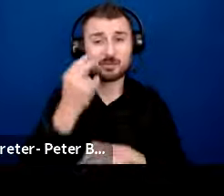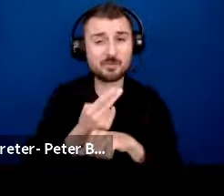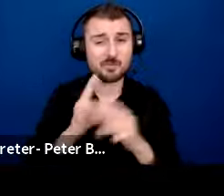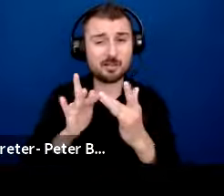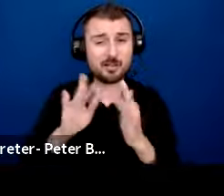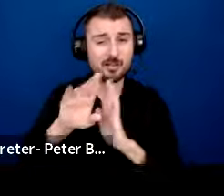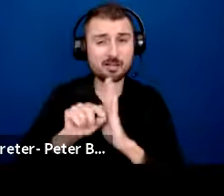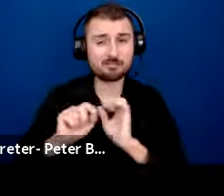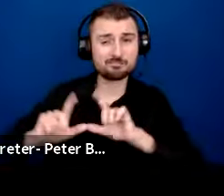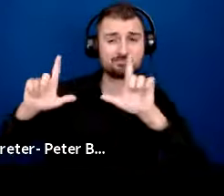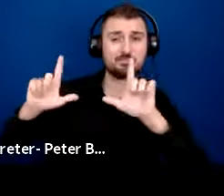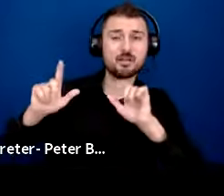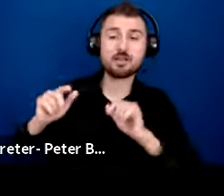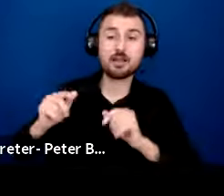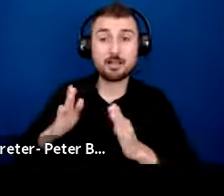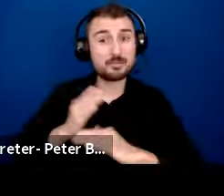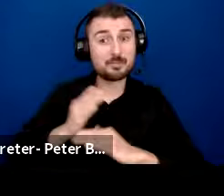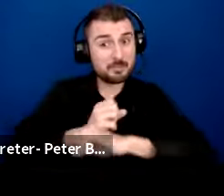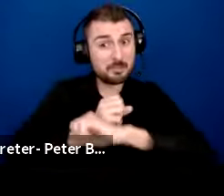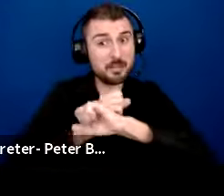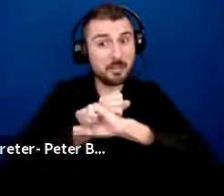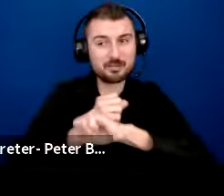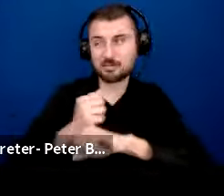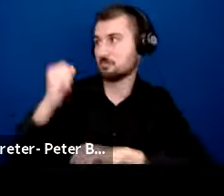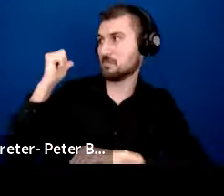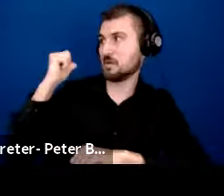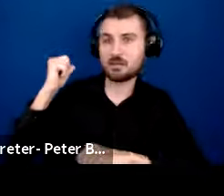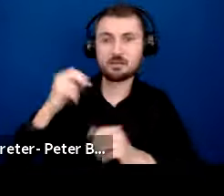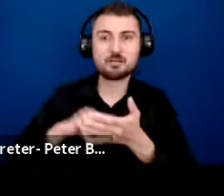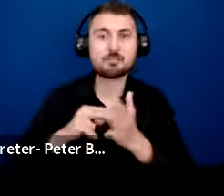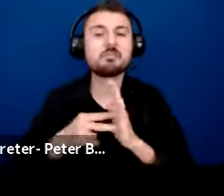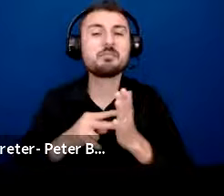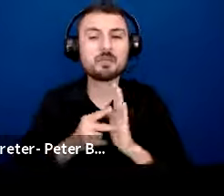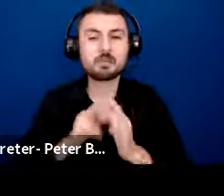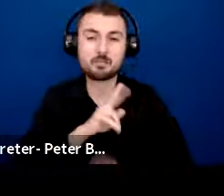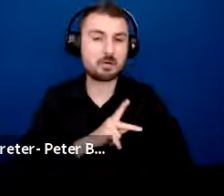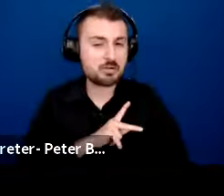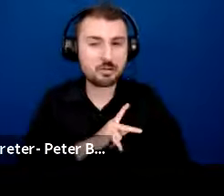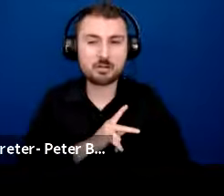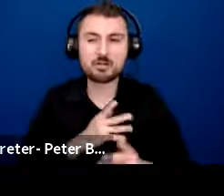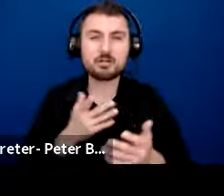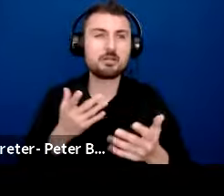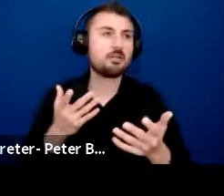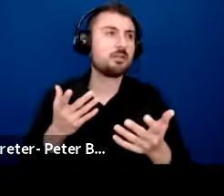it is we've had conversations are students being shy or worried turning on video.